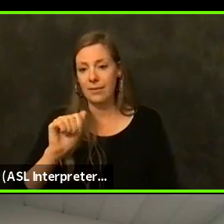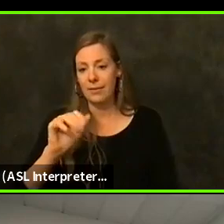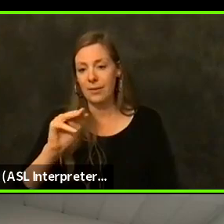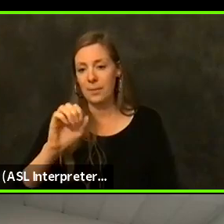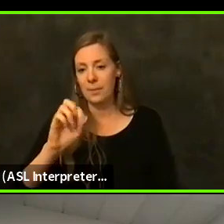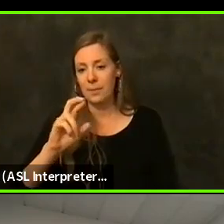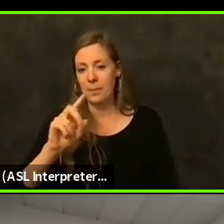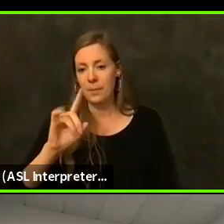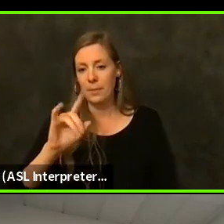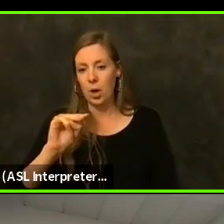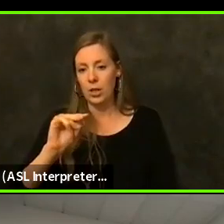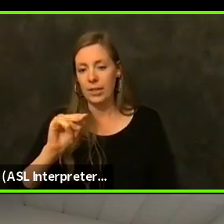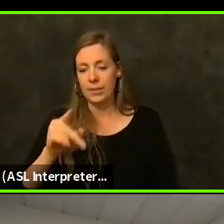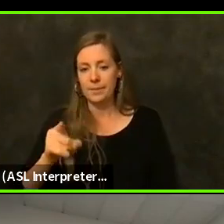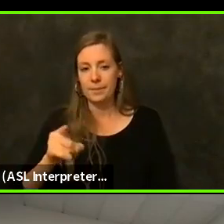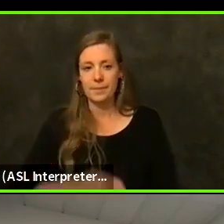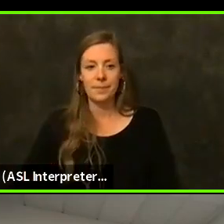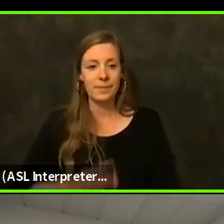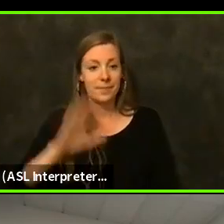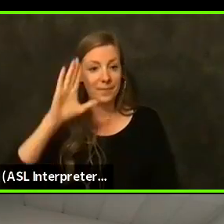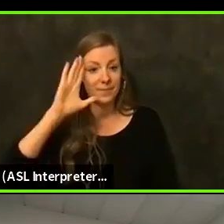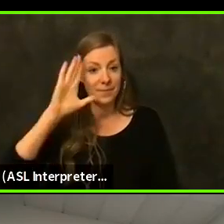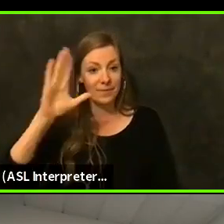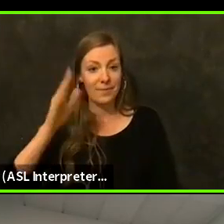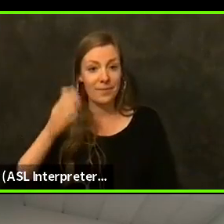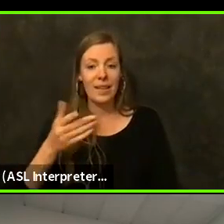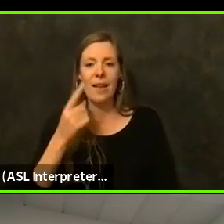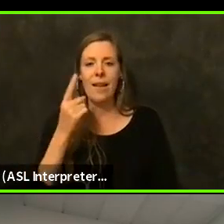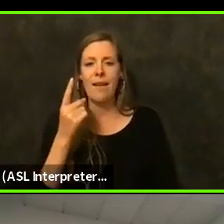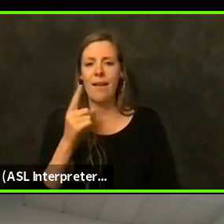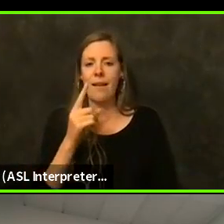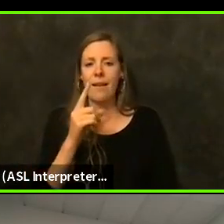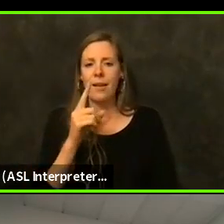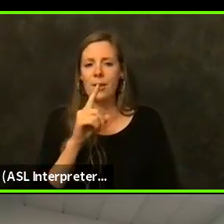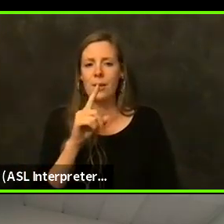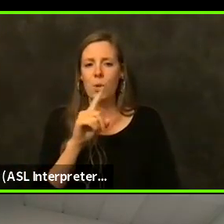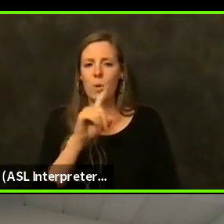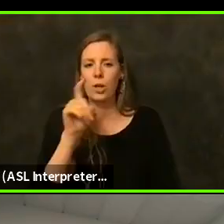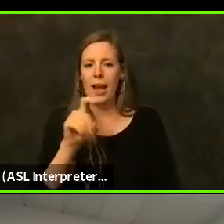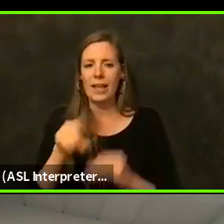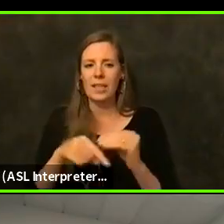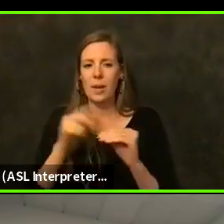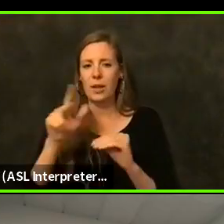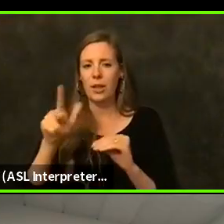Martin, hello. I have a question about the third party administrator.